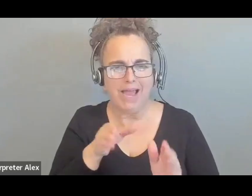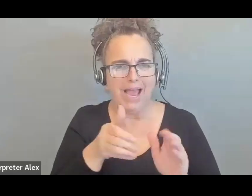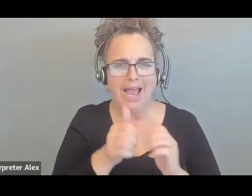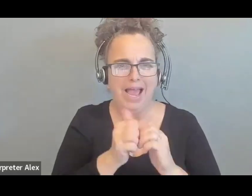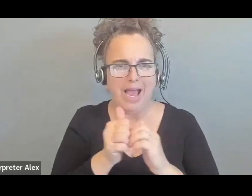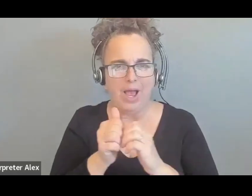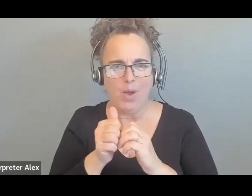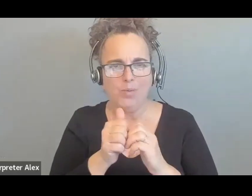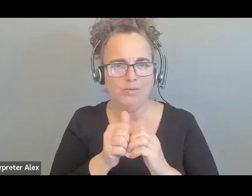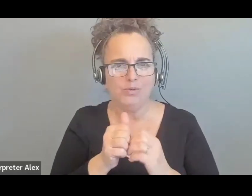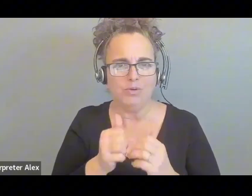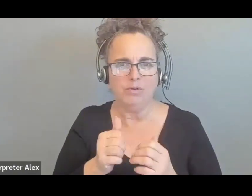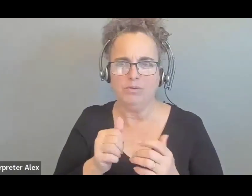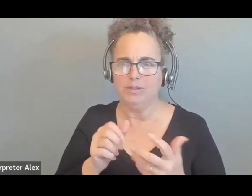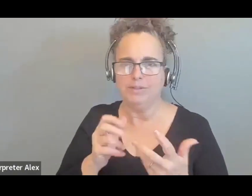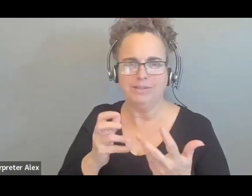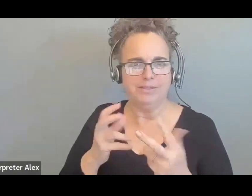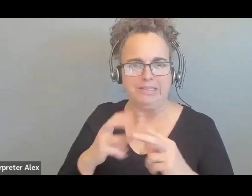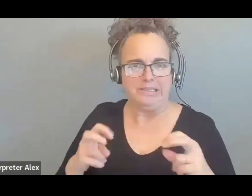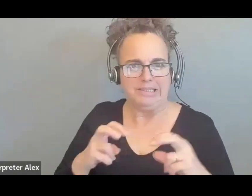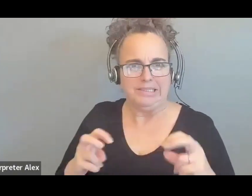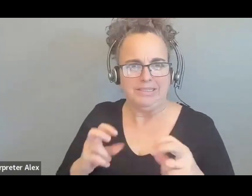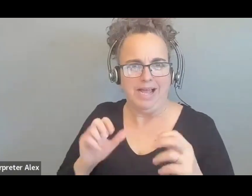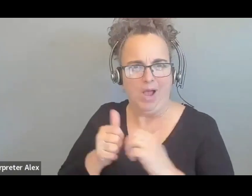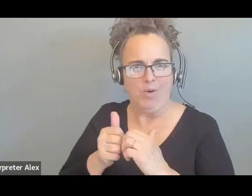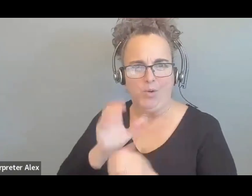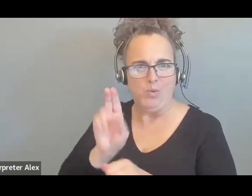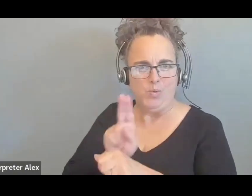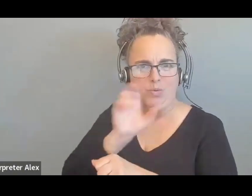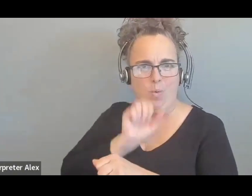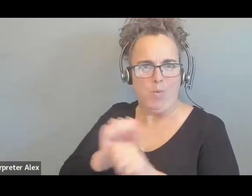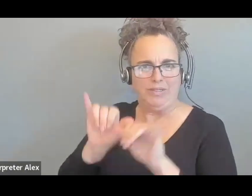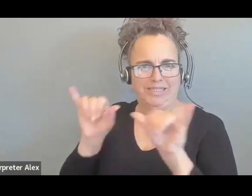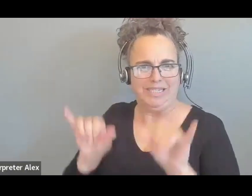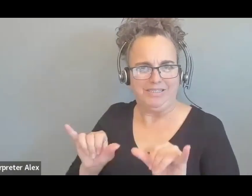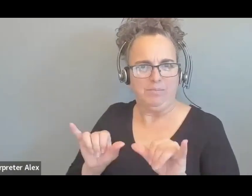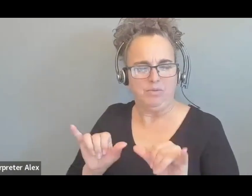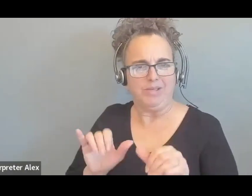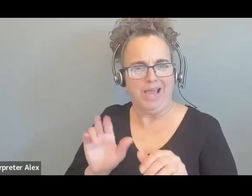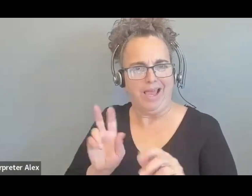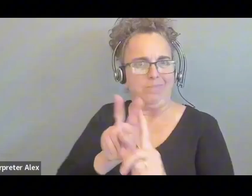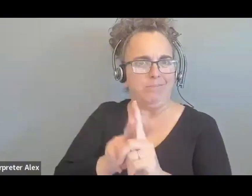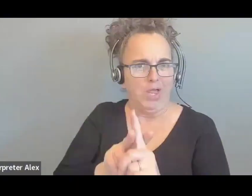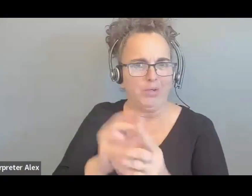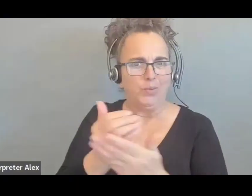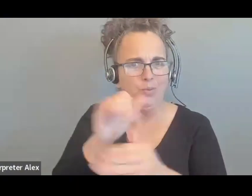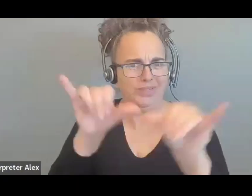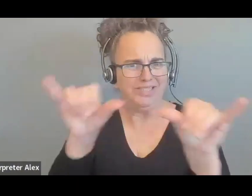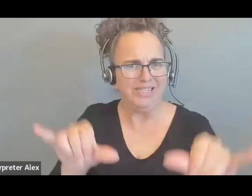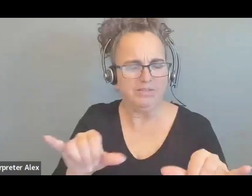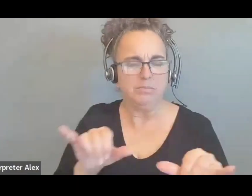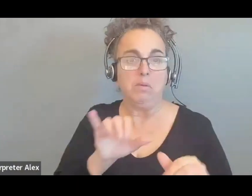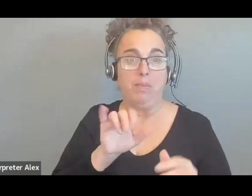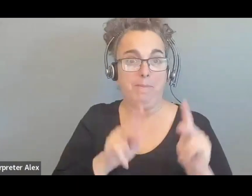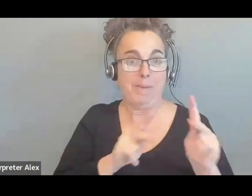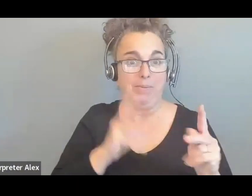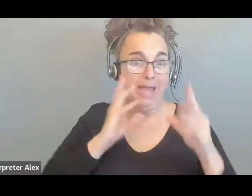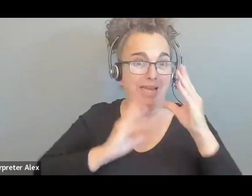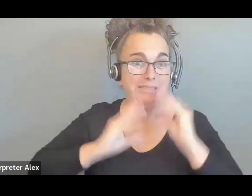older systems, people who have been doing it for a long time, things like that is a skill, like that is a real skill to be able